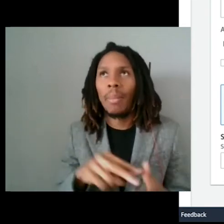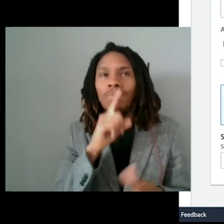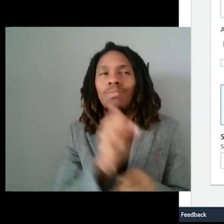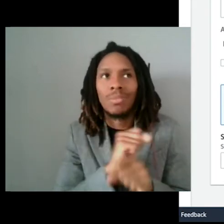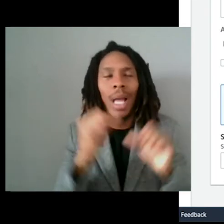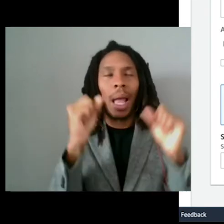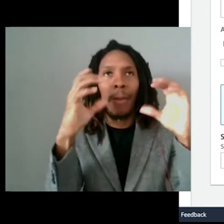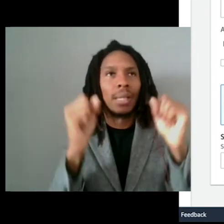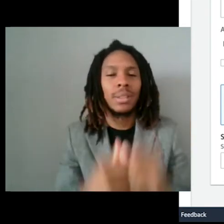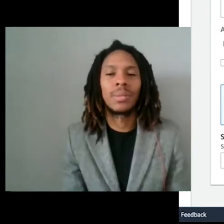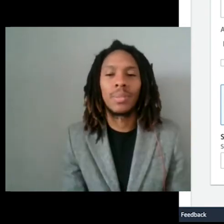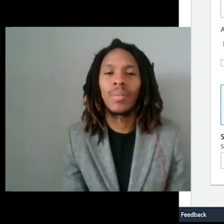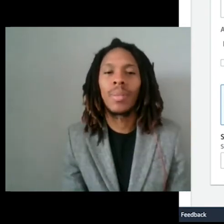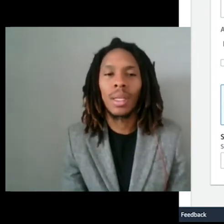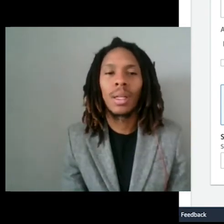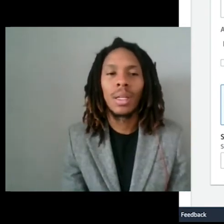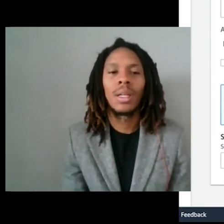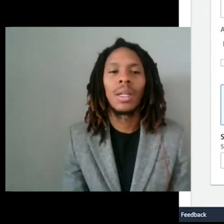So we'll just switch over to the code sample.